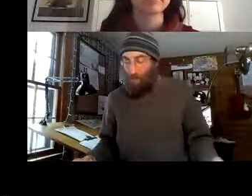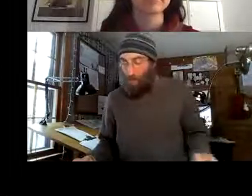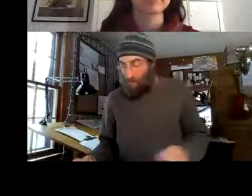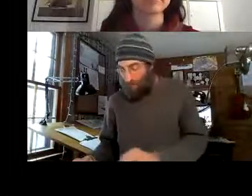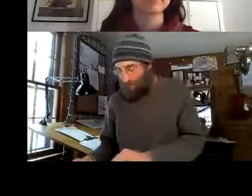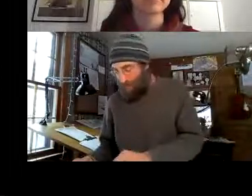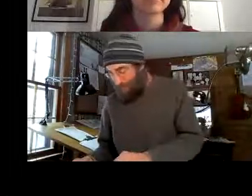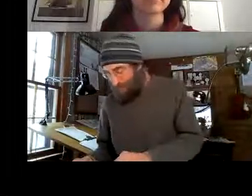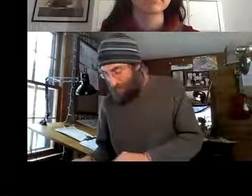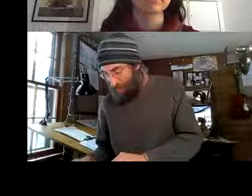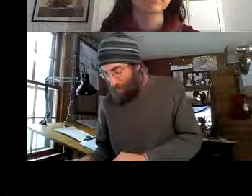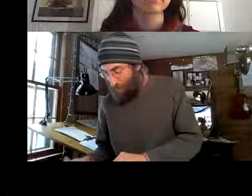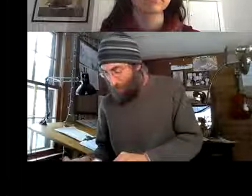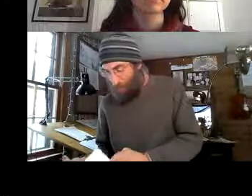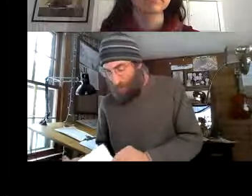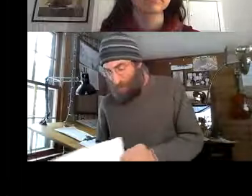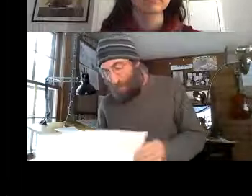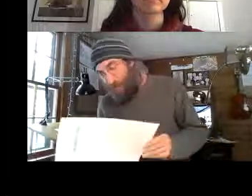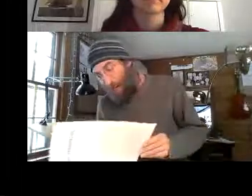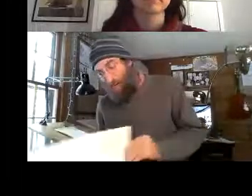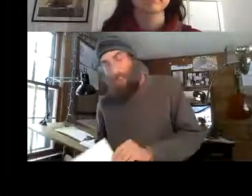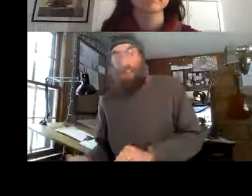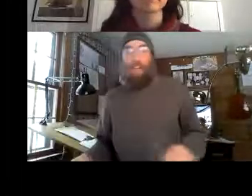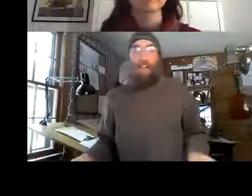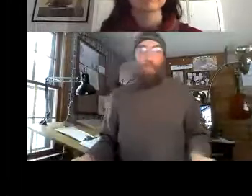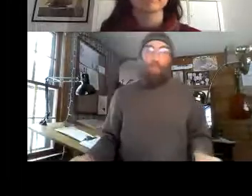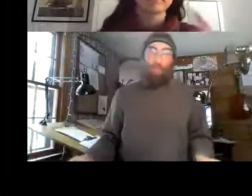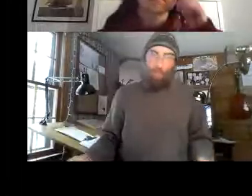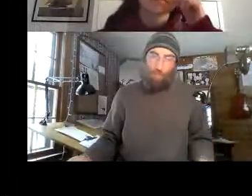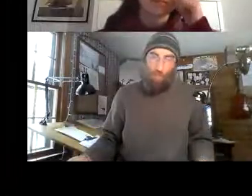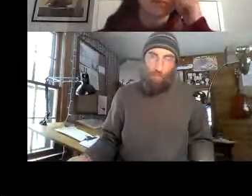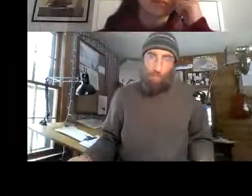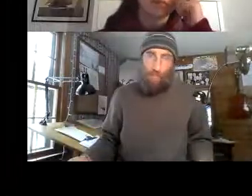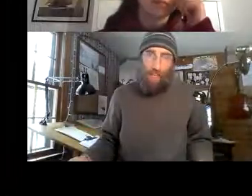Shepherd, which I believe is 1864-65,